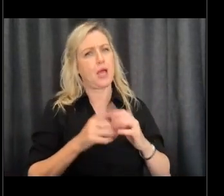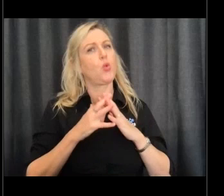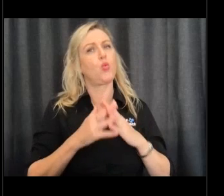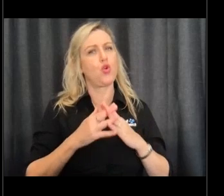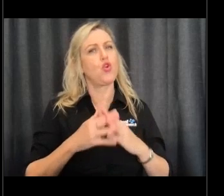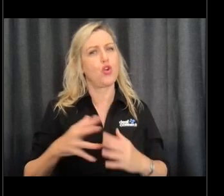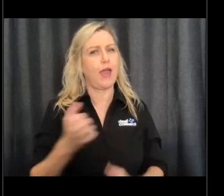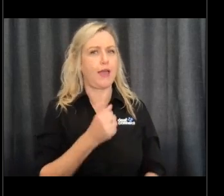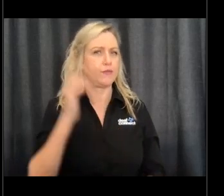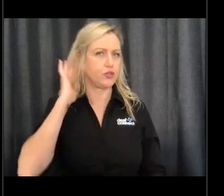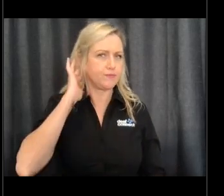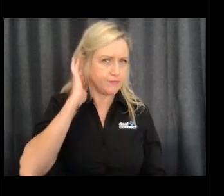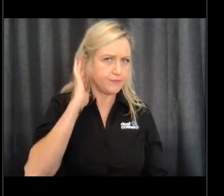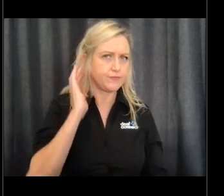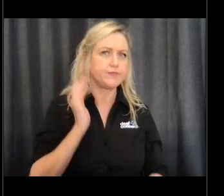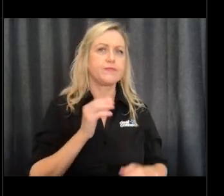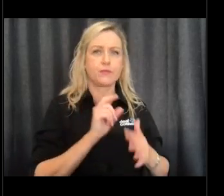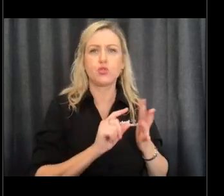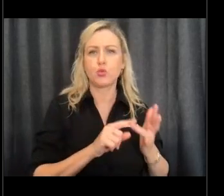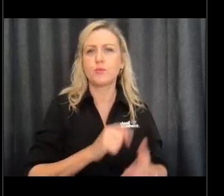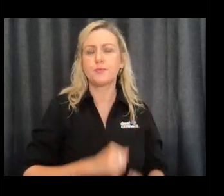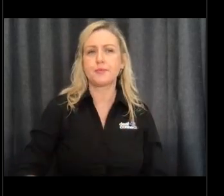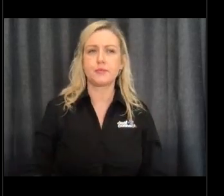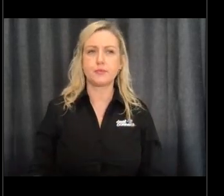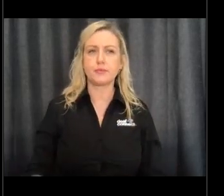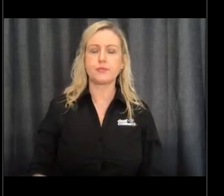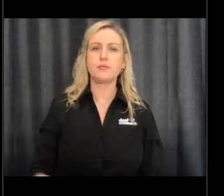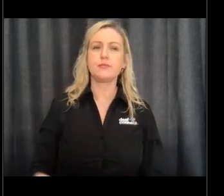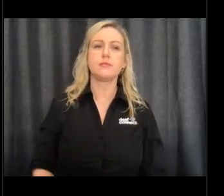early brings the...